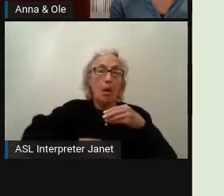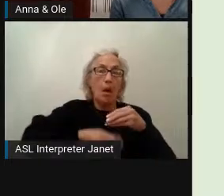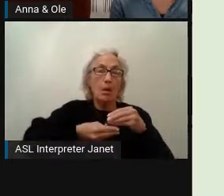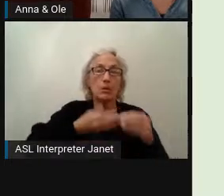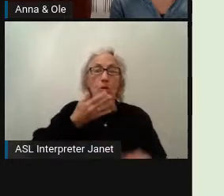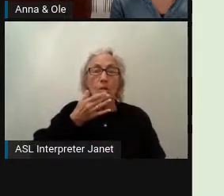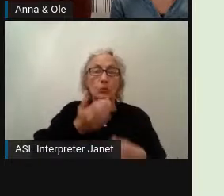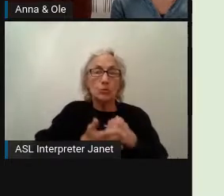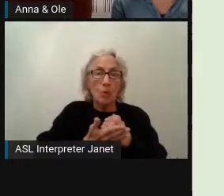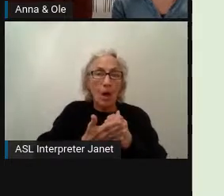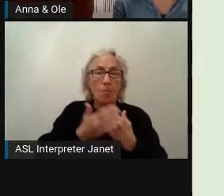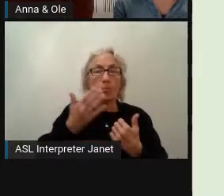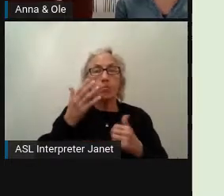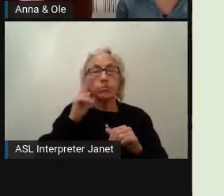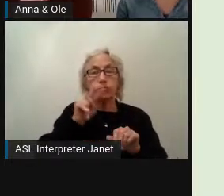means the area they see is really, really small.